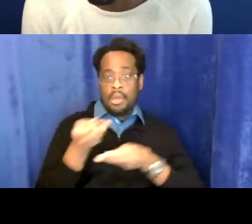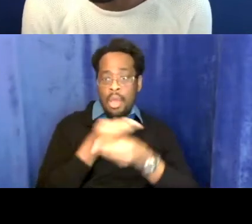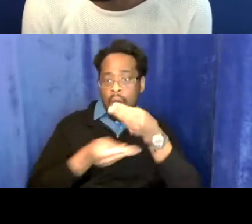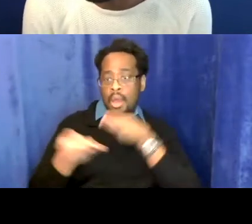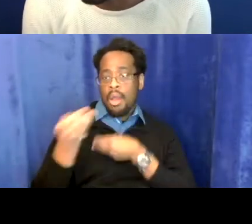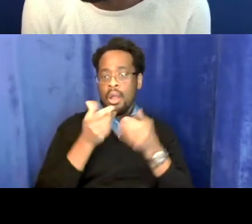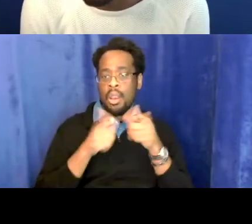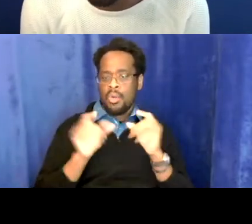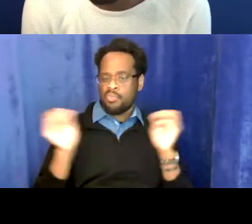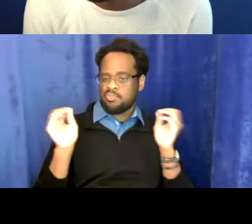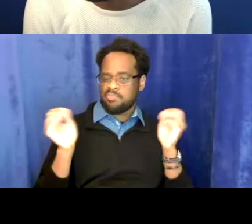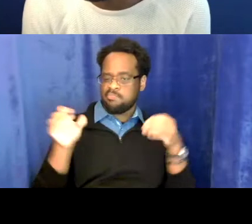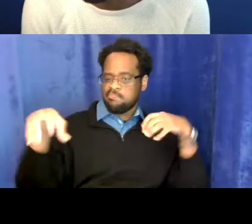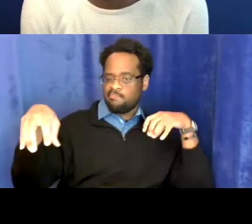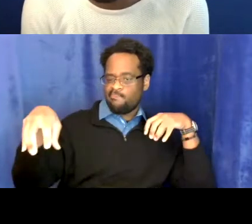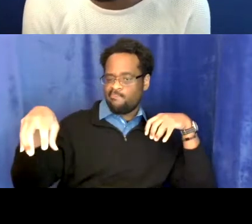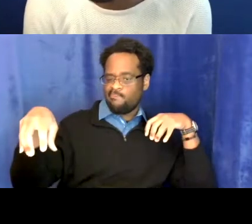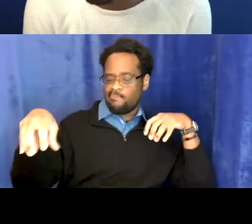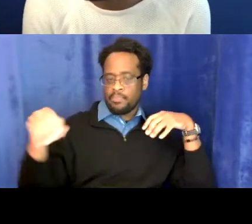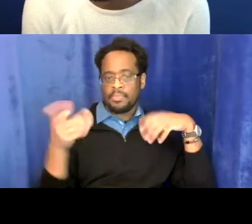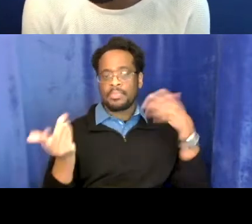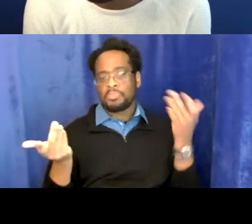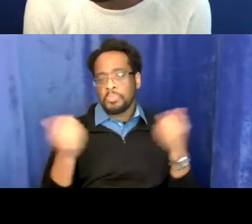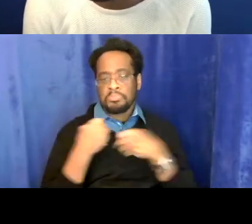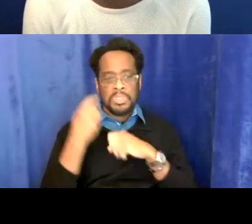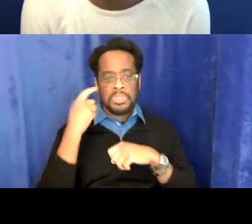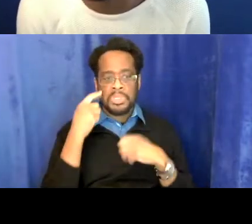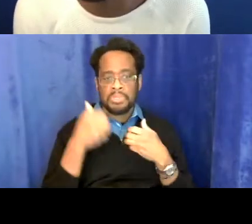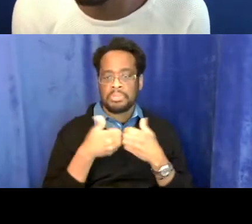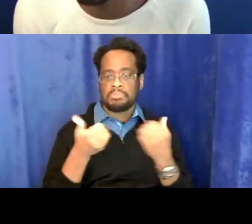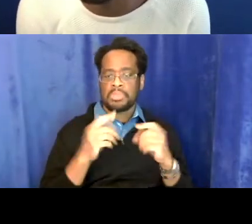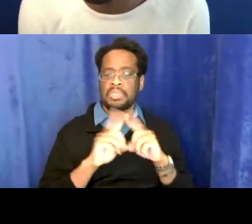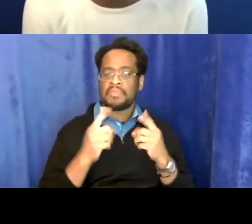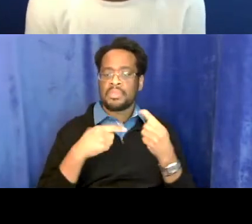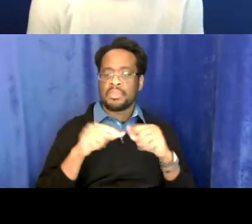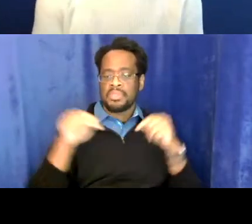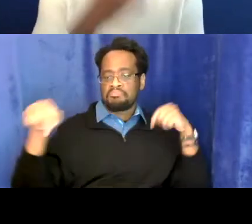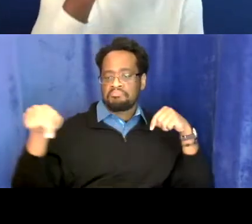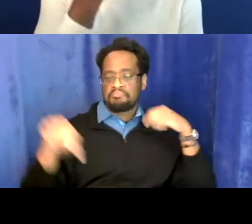moving around? Are they changing exchanging signs? No, they were siloed in their states. So that made